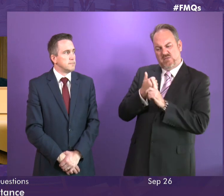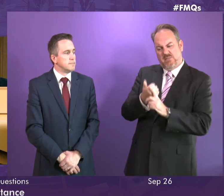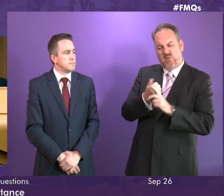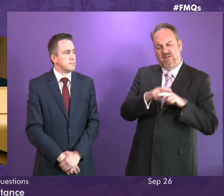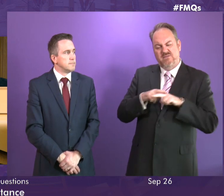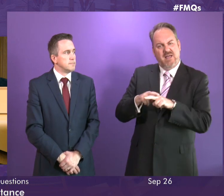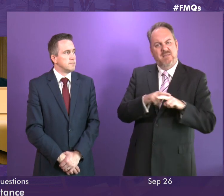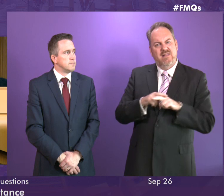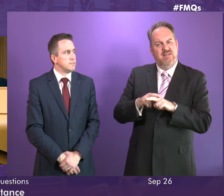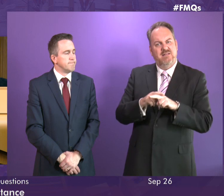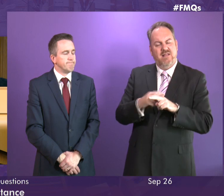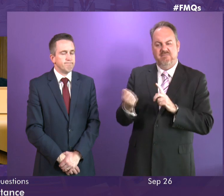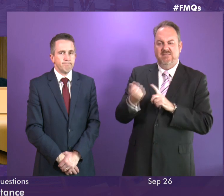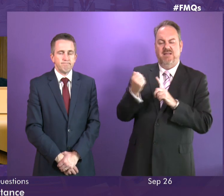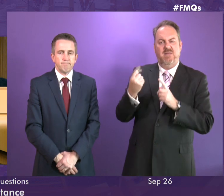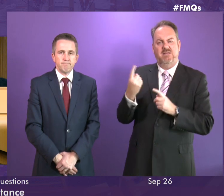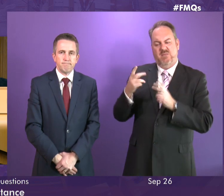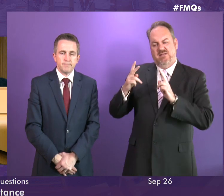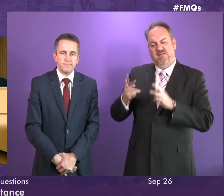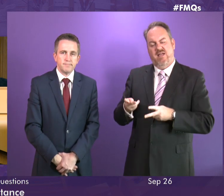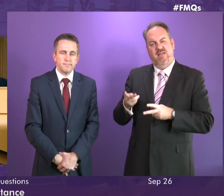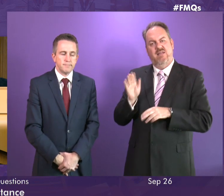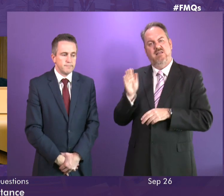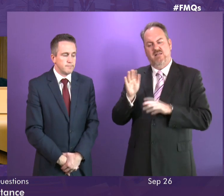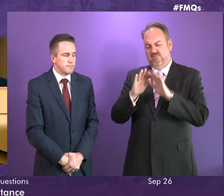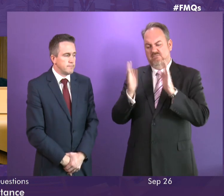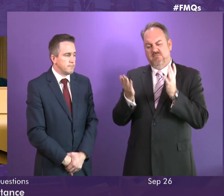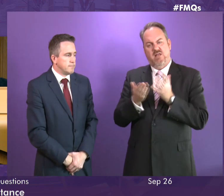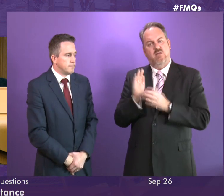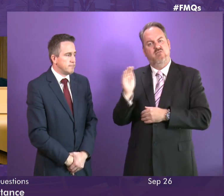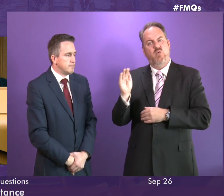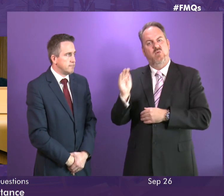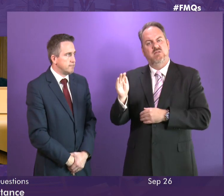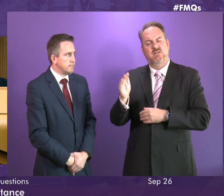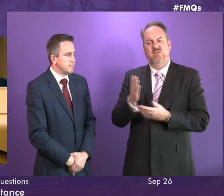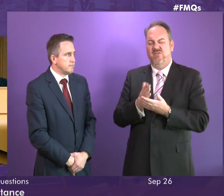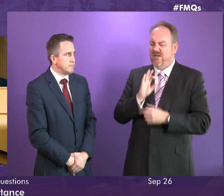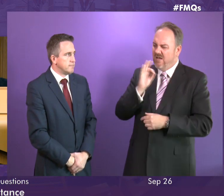families who are affected by deaths abroad. I appeal to the First Minister to say when